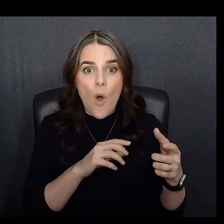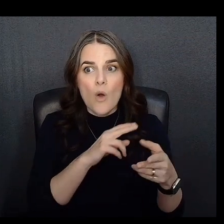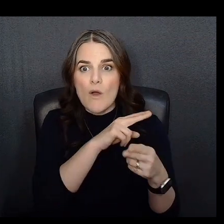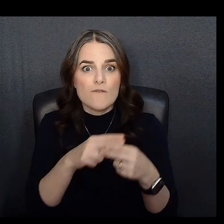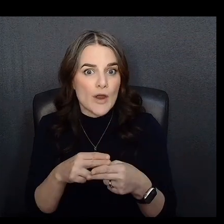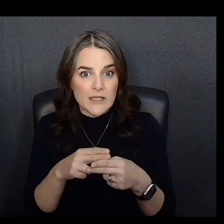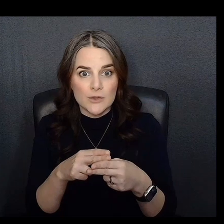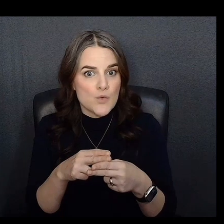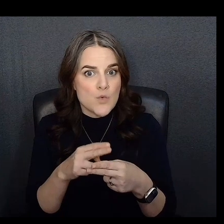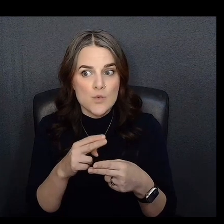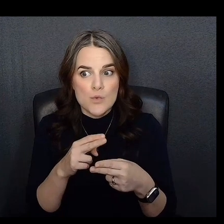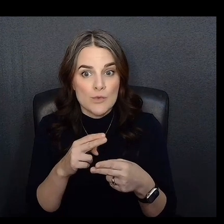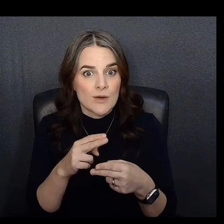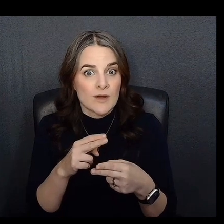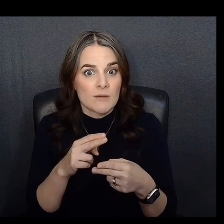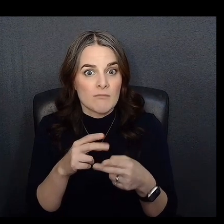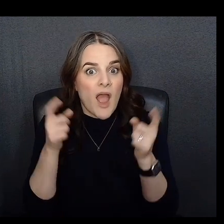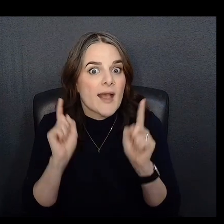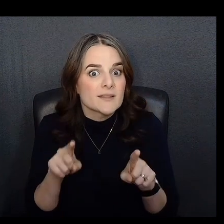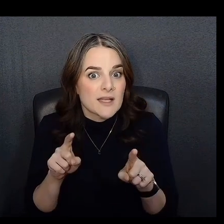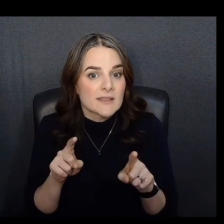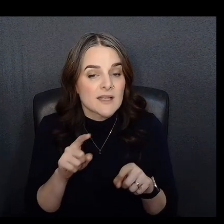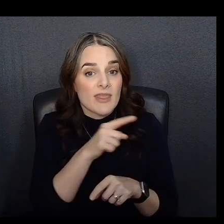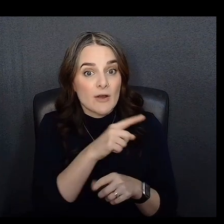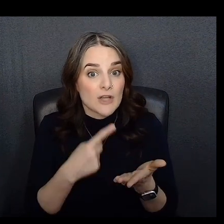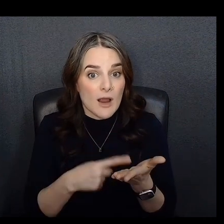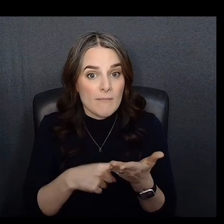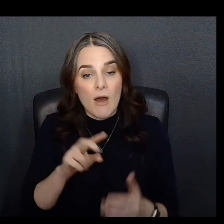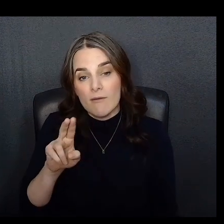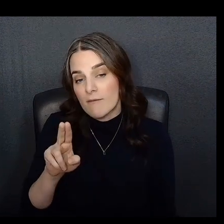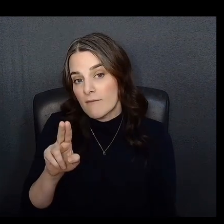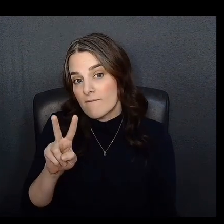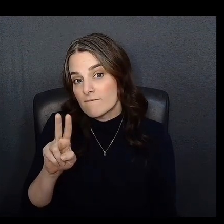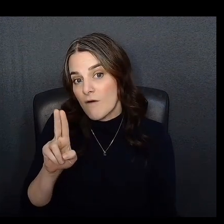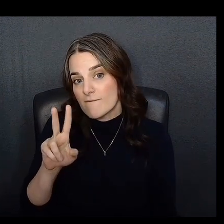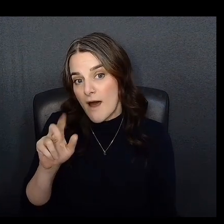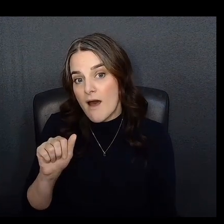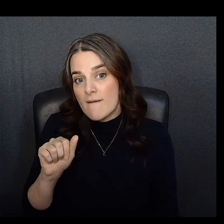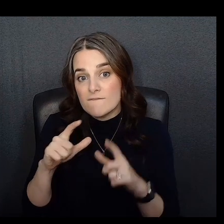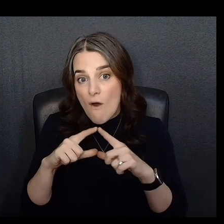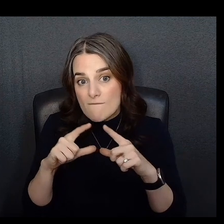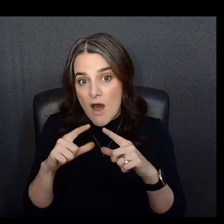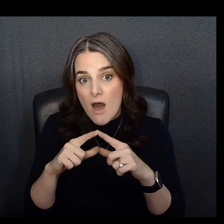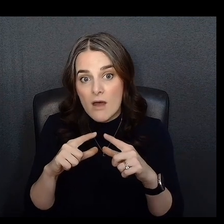that this child's referring to their vulva as a cookie, using a cutesy name for it?